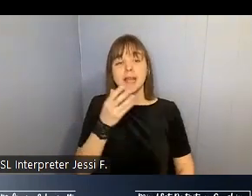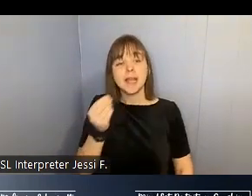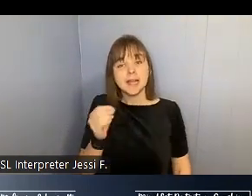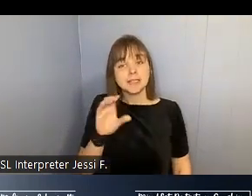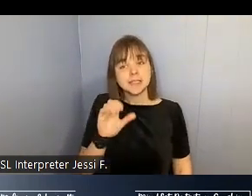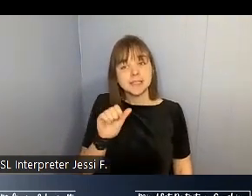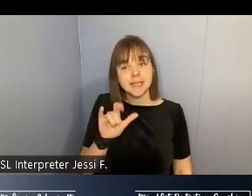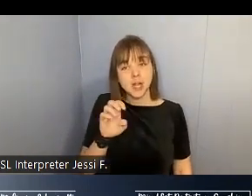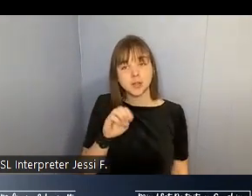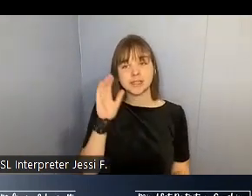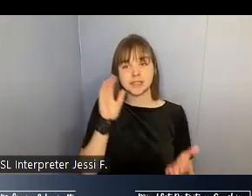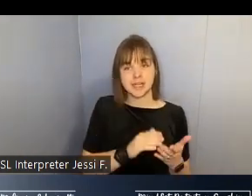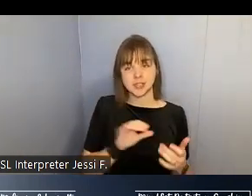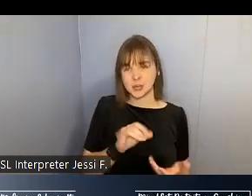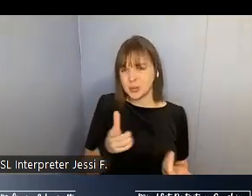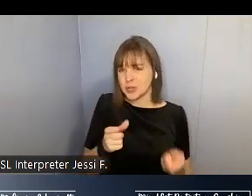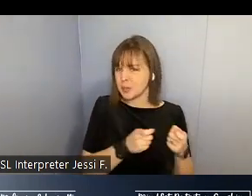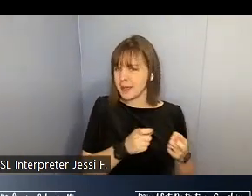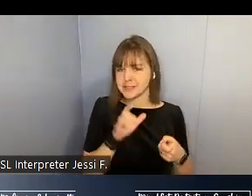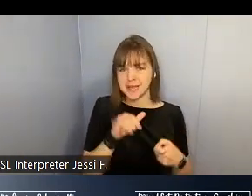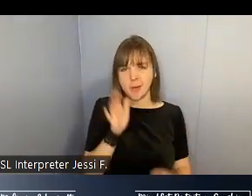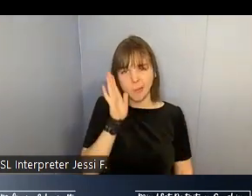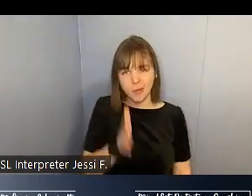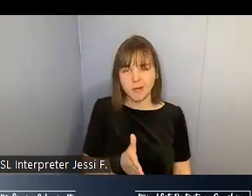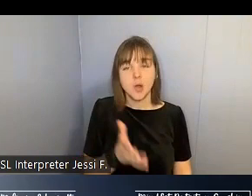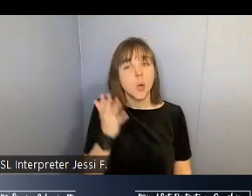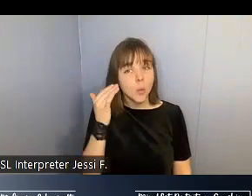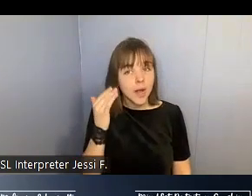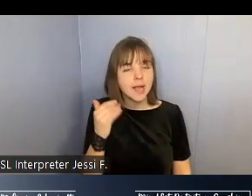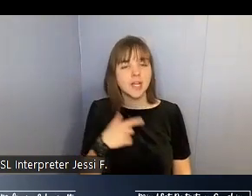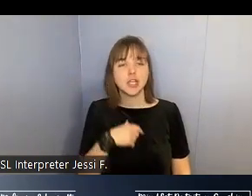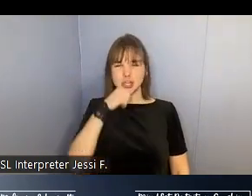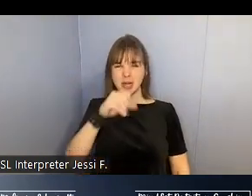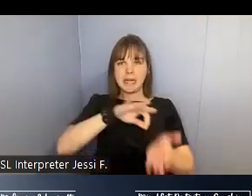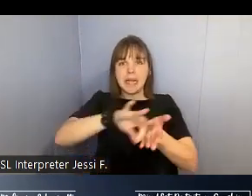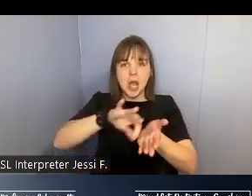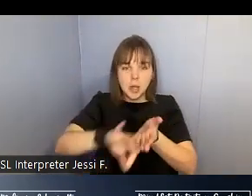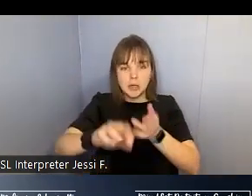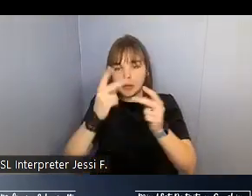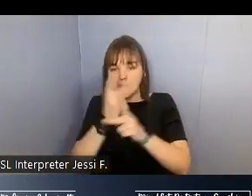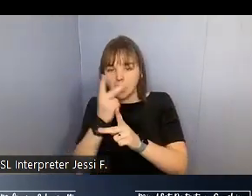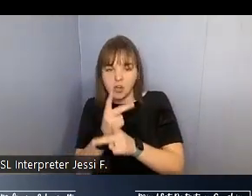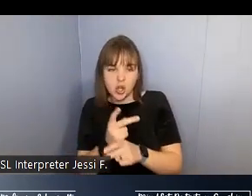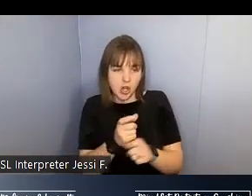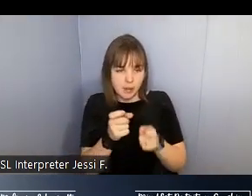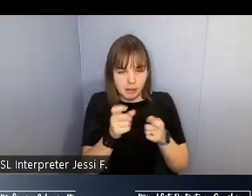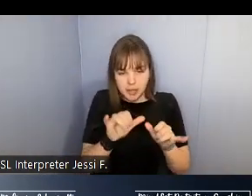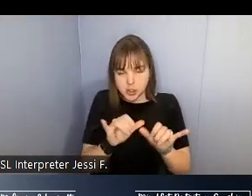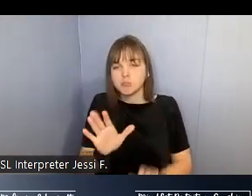So it helps you manage calories and portions without directly trying to manage calories or portions. Makes sense?